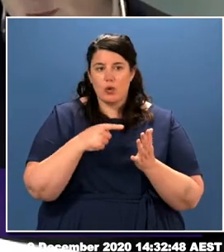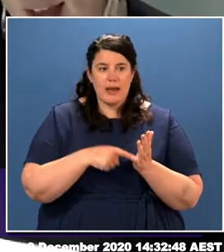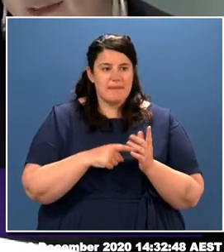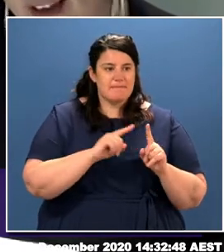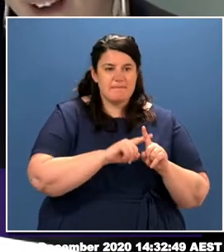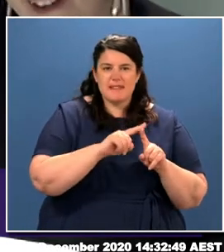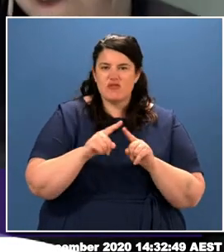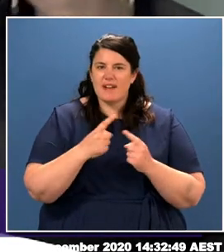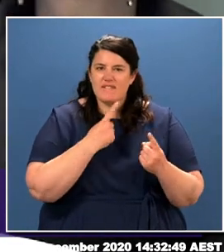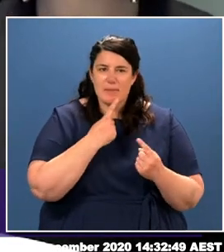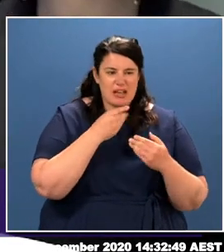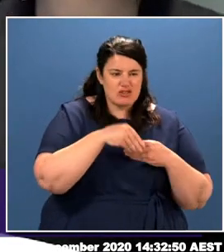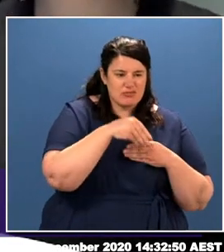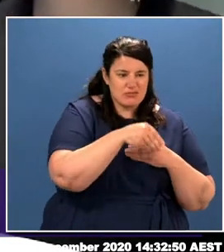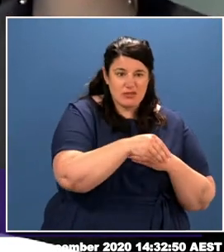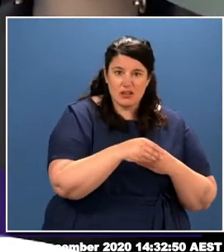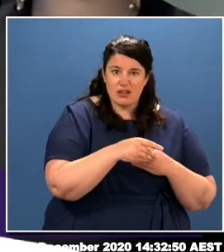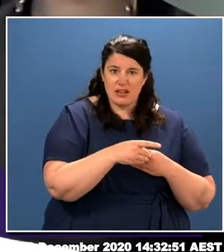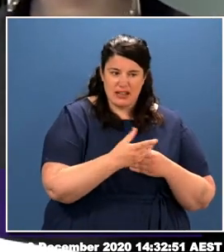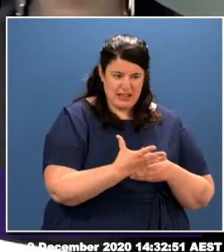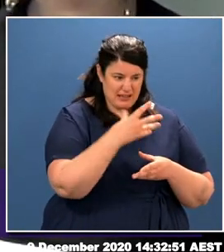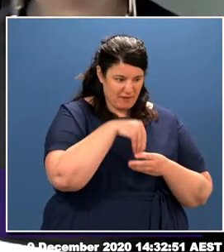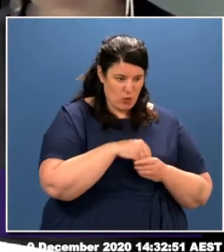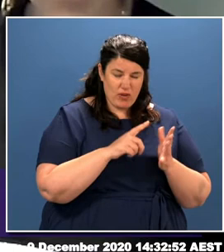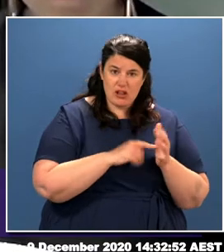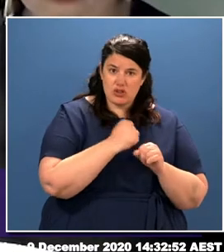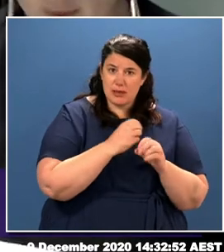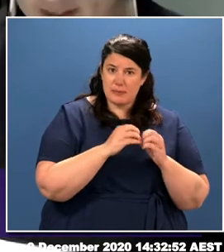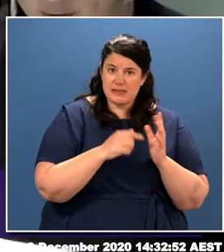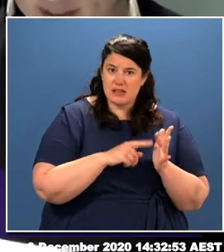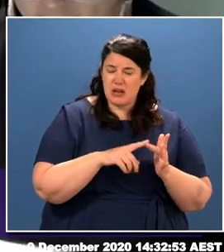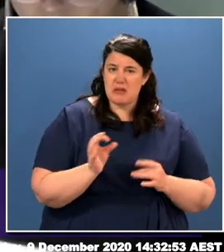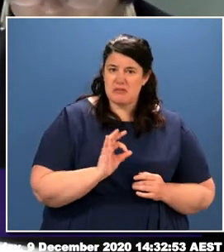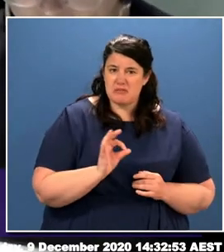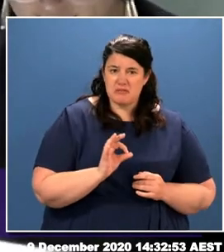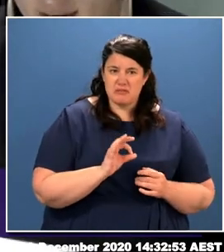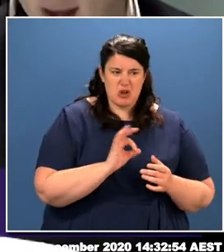tools out there, you don't really see how they can directly apply to you. They are not relatable and they're not as relevant.